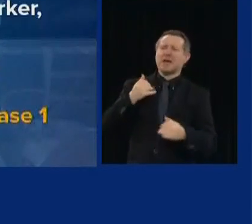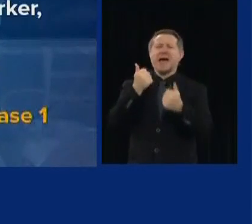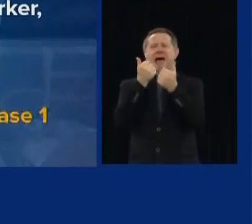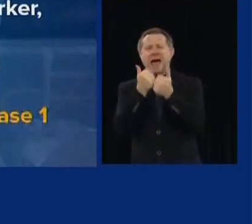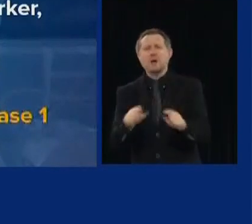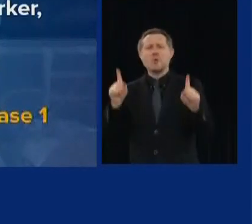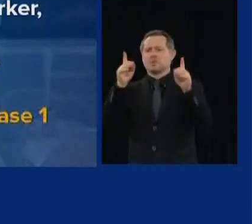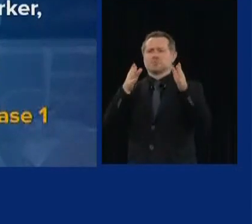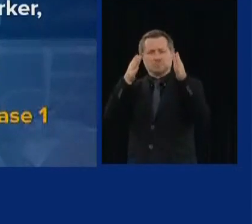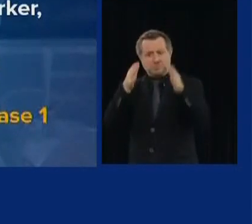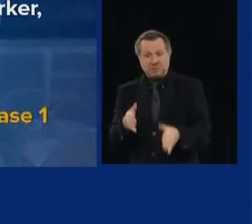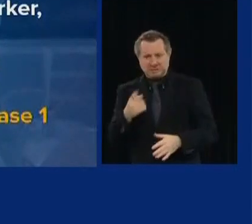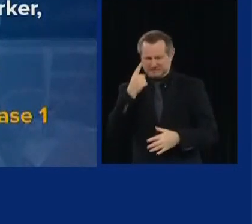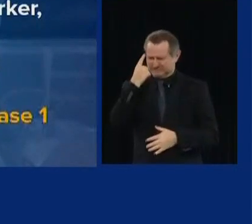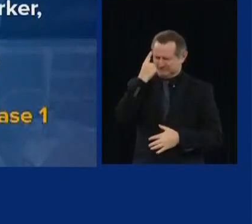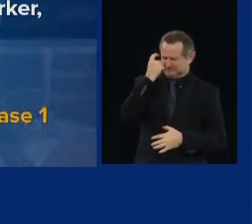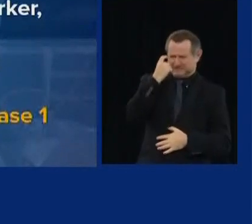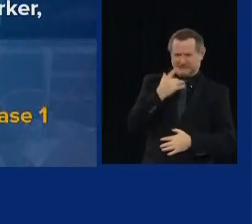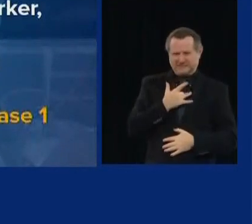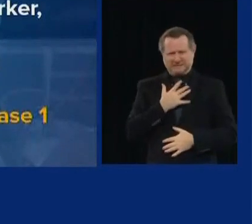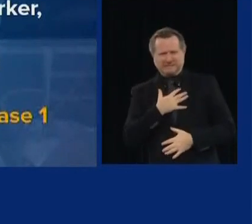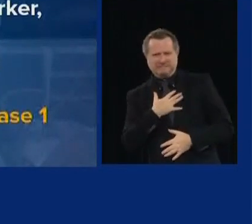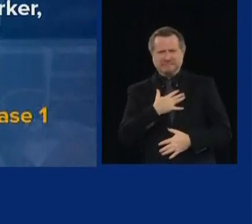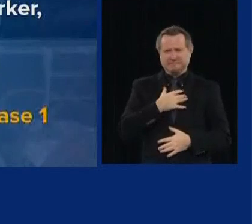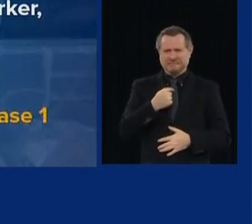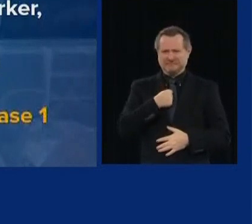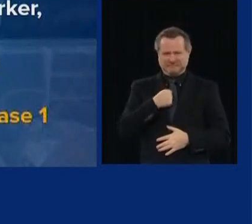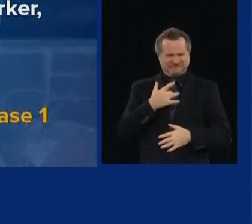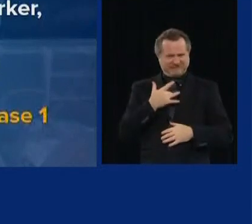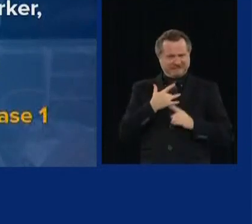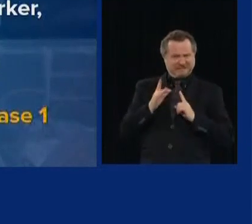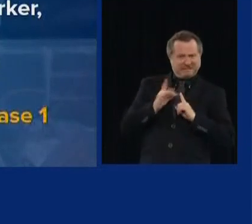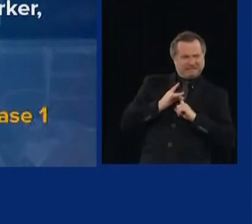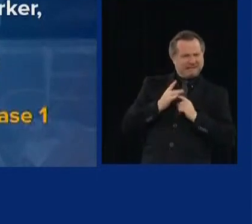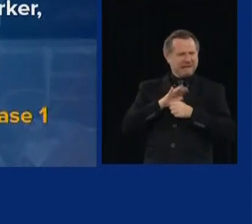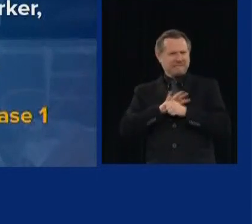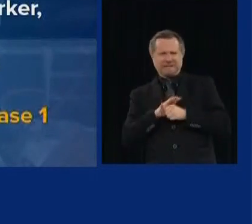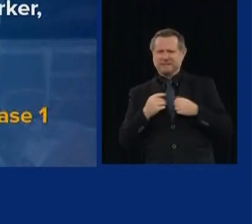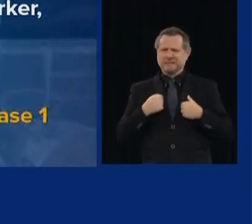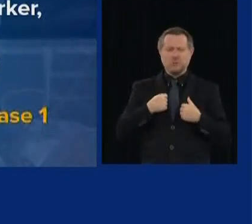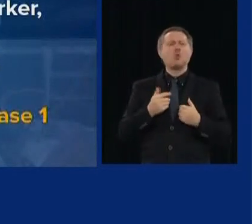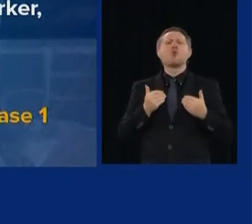IF YOU CAN GET A TEST TODAY AND